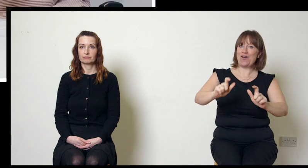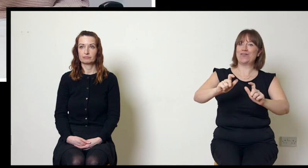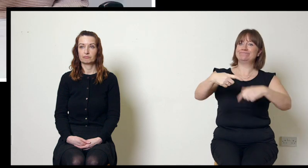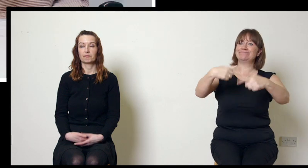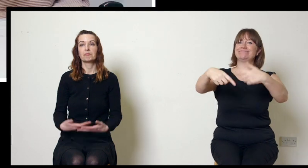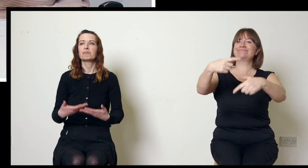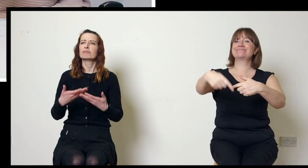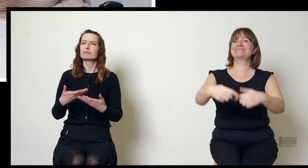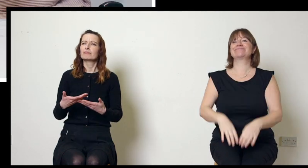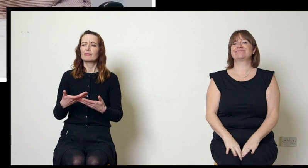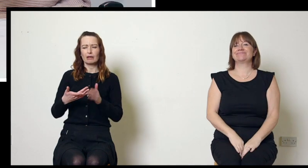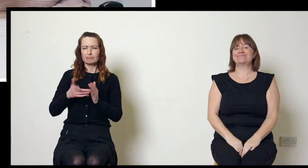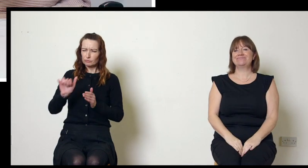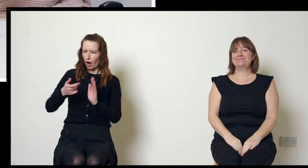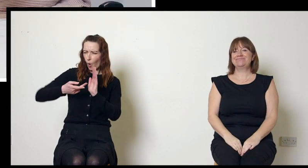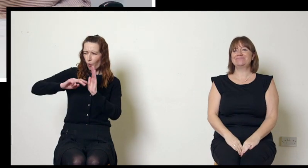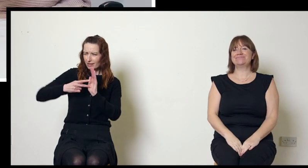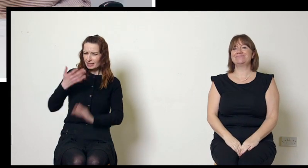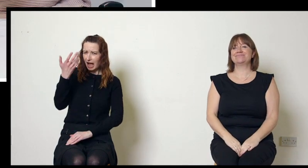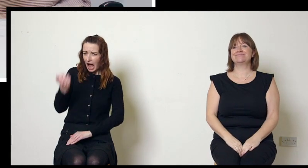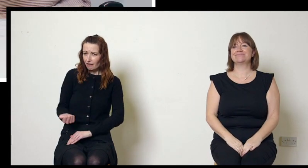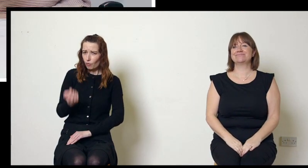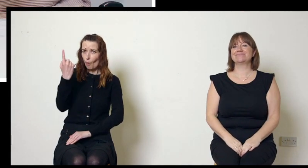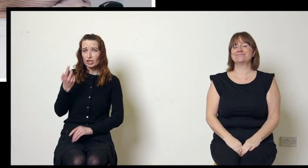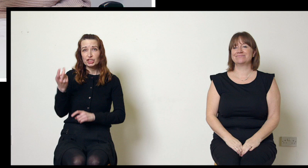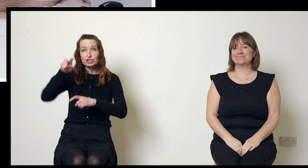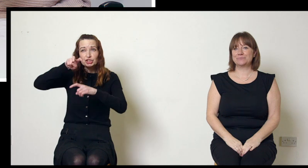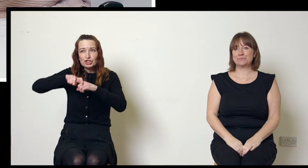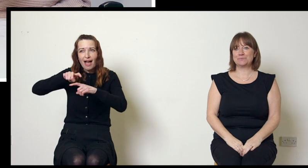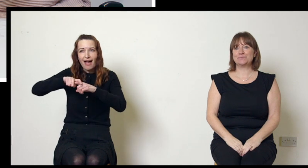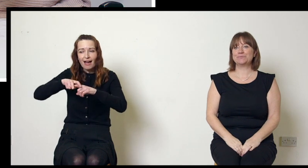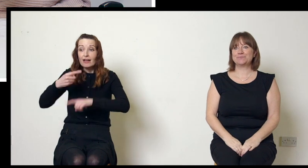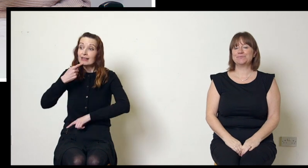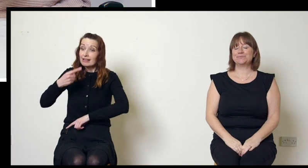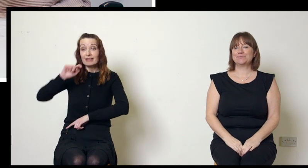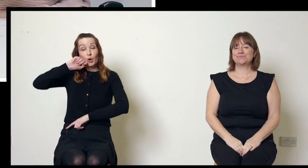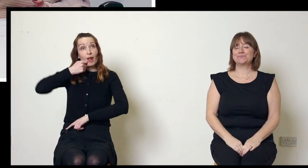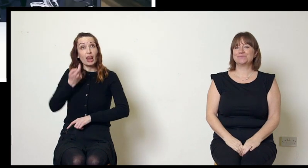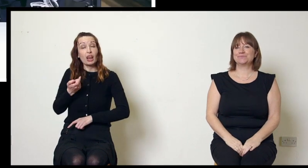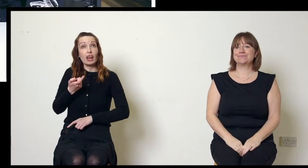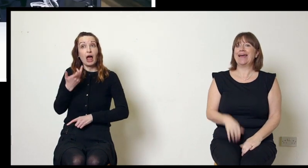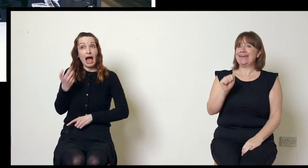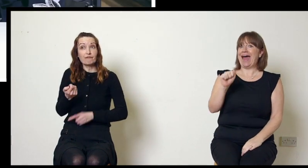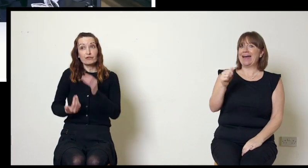And didn't an organisation that had one of the chairs say that they're going to use it within their new training or something? Yeah, the Dementia Centre.